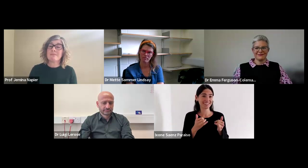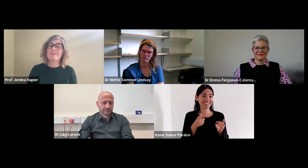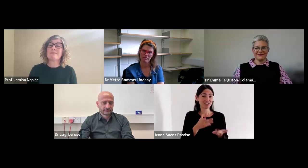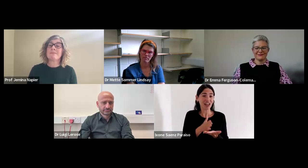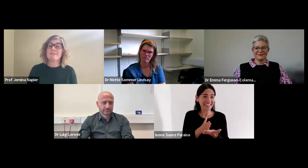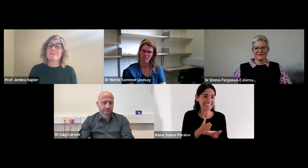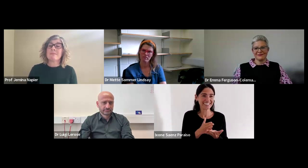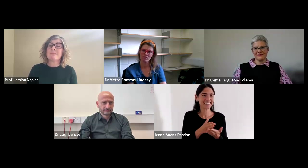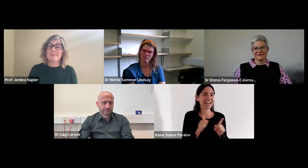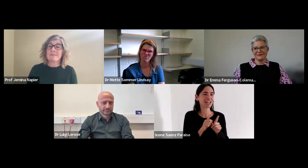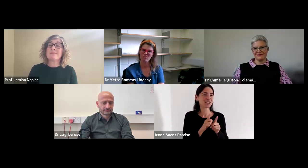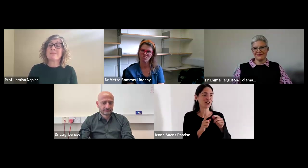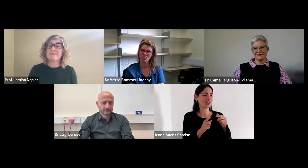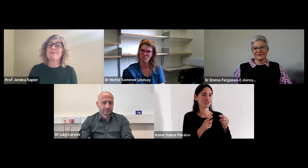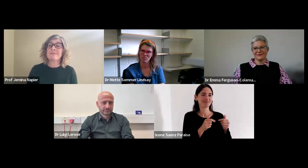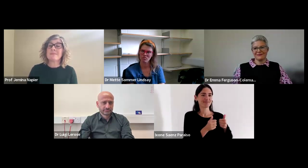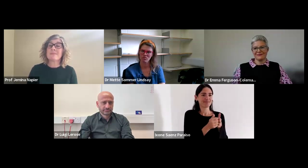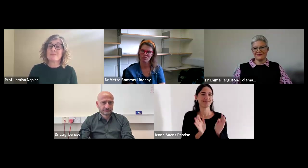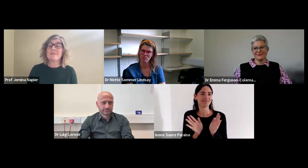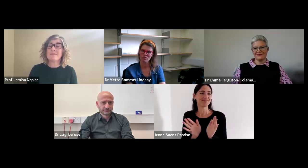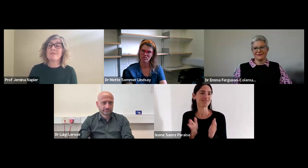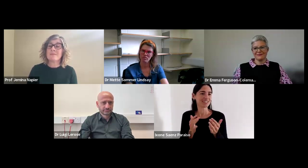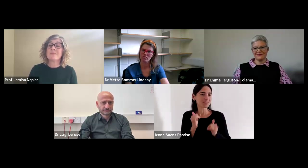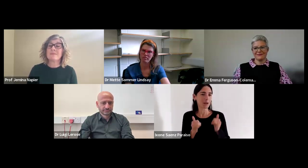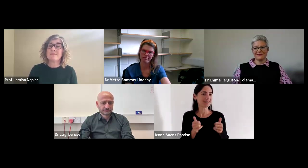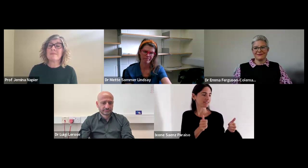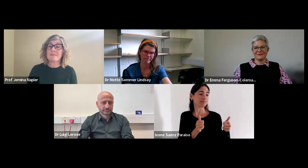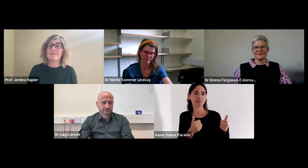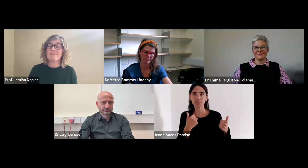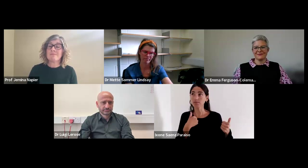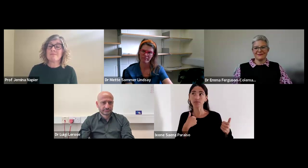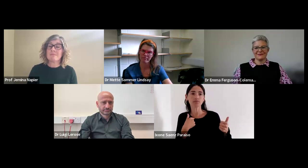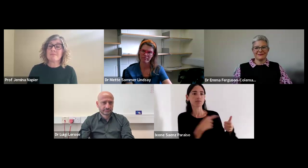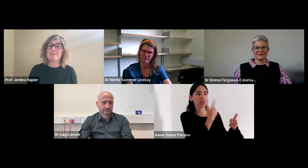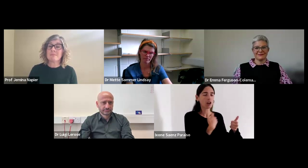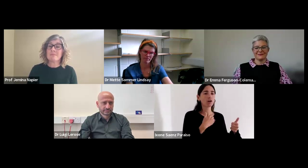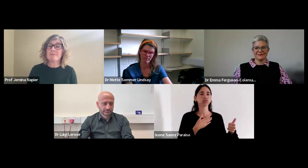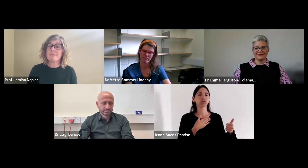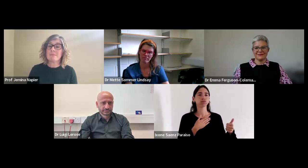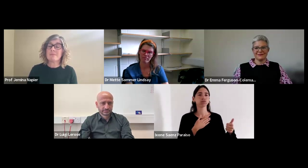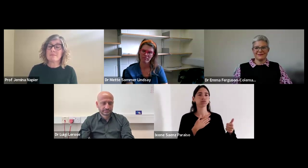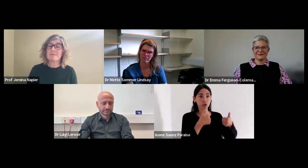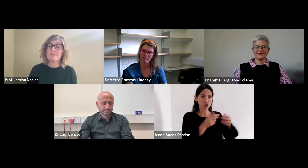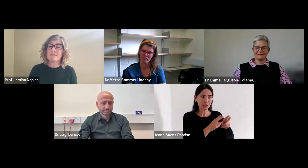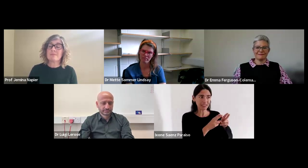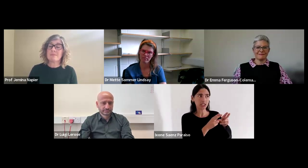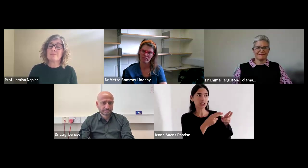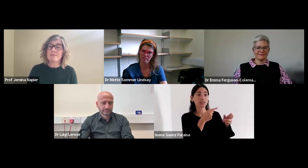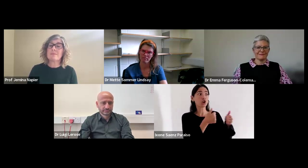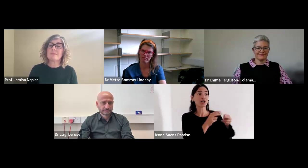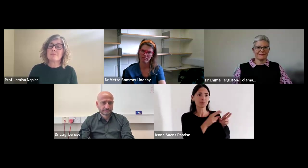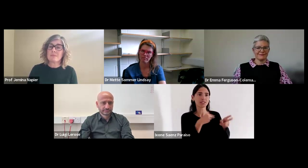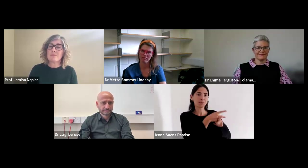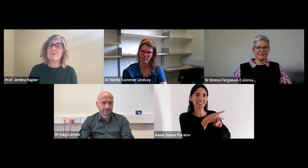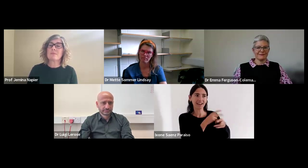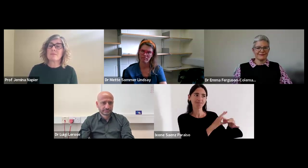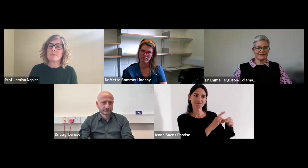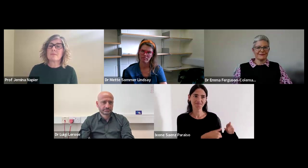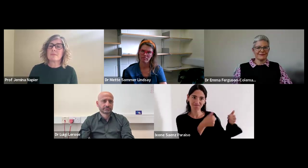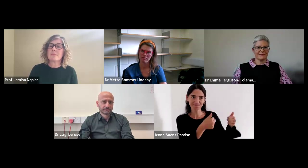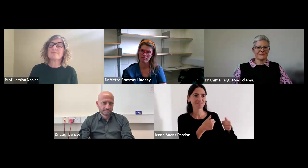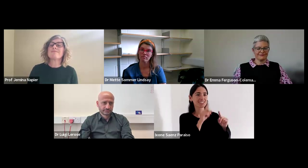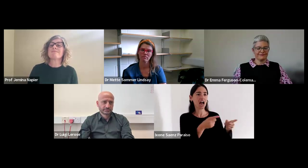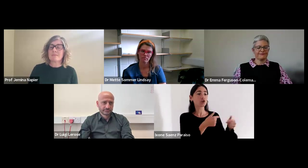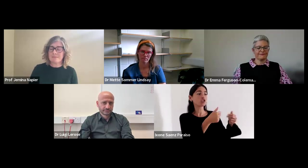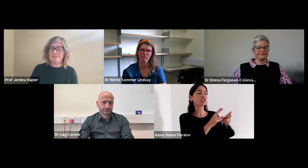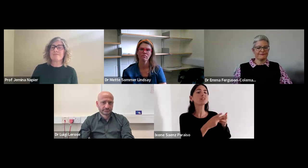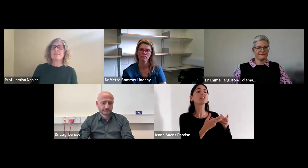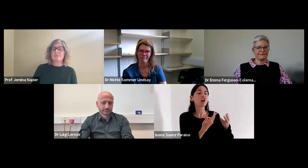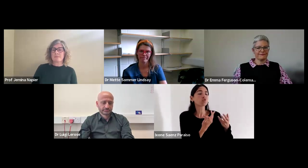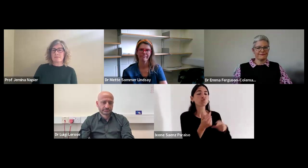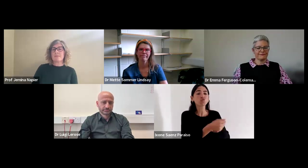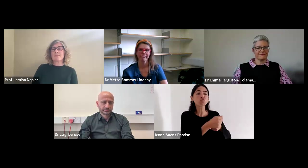for me. Sometimes in reality there is advocacy that I get from a good interpreter, that I feel